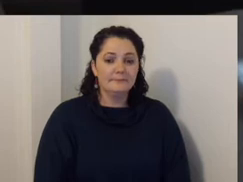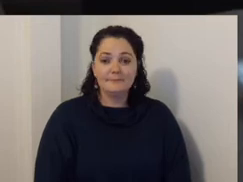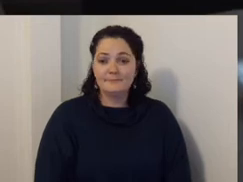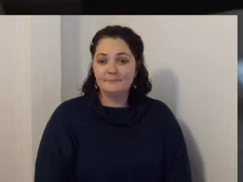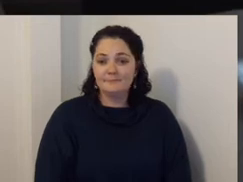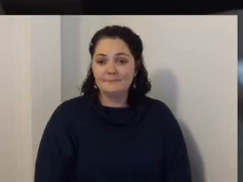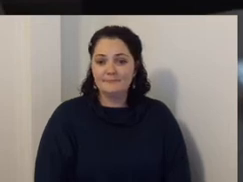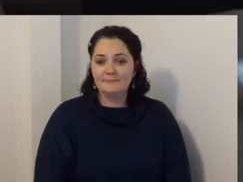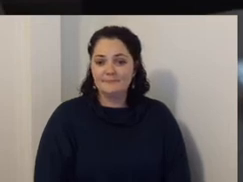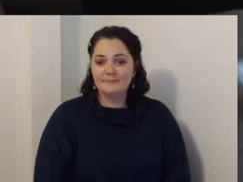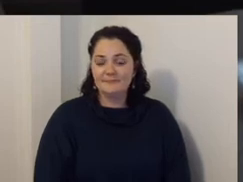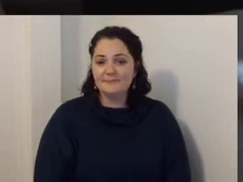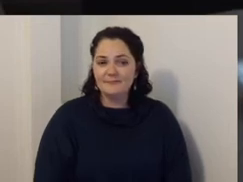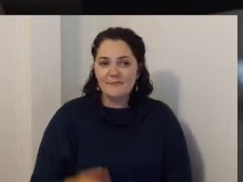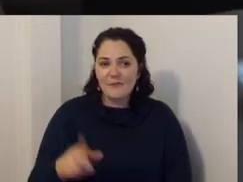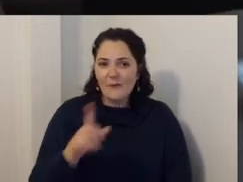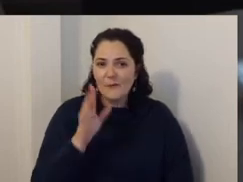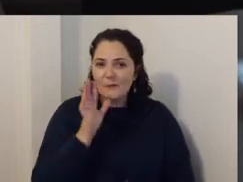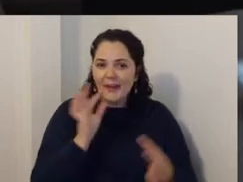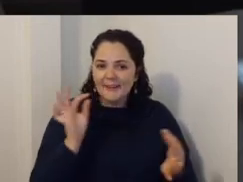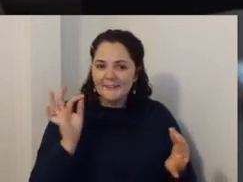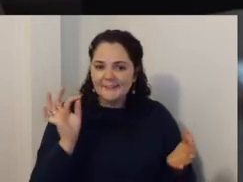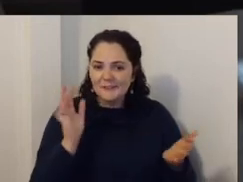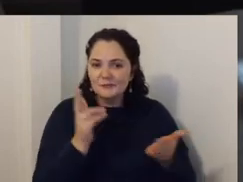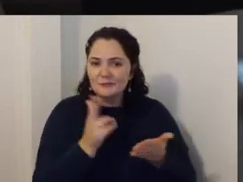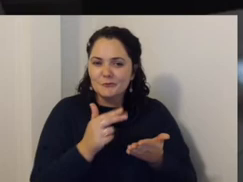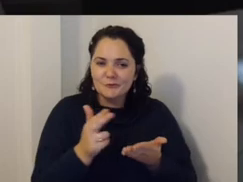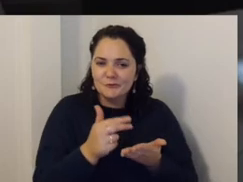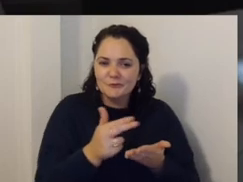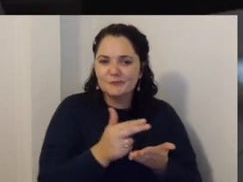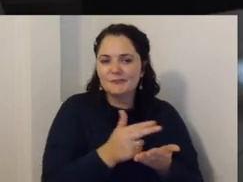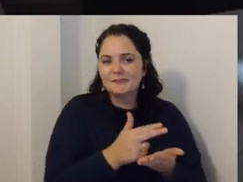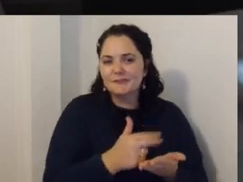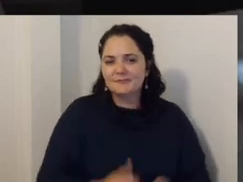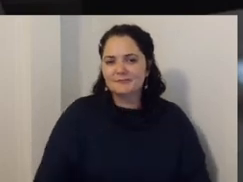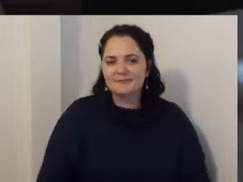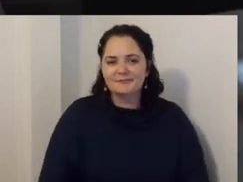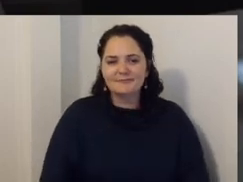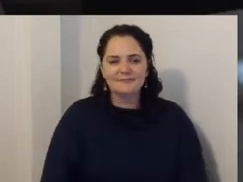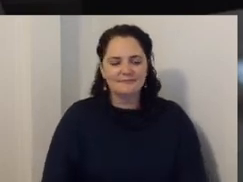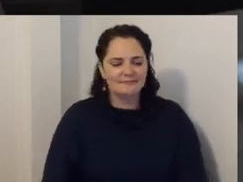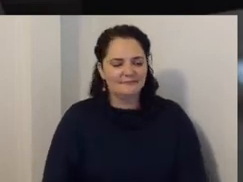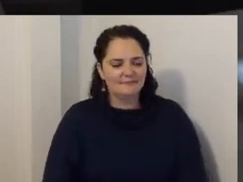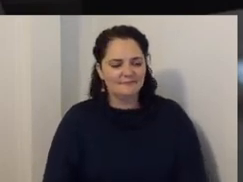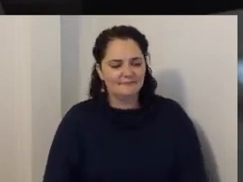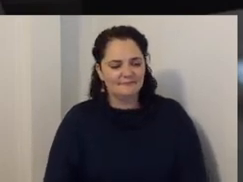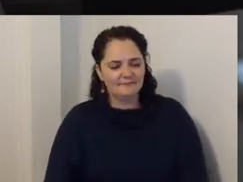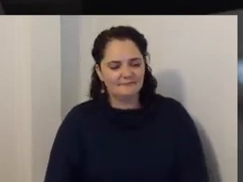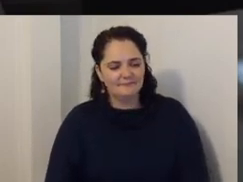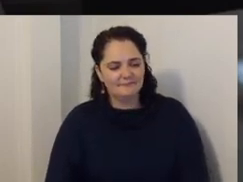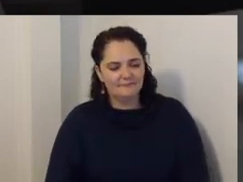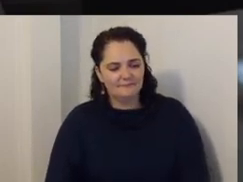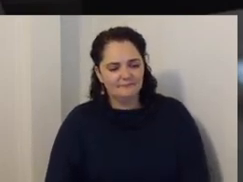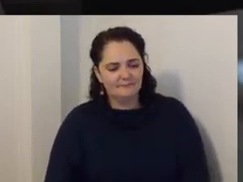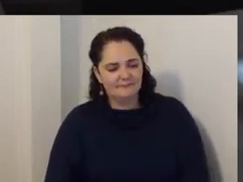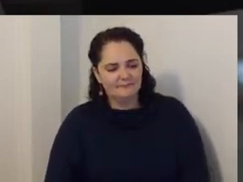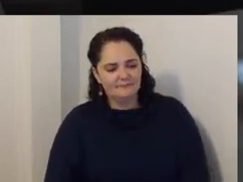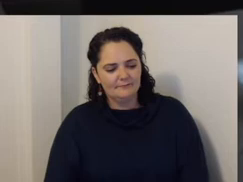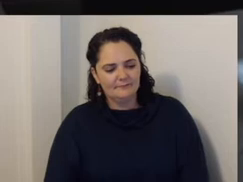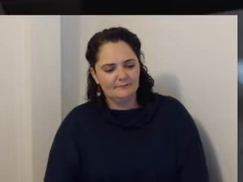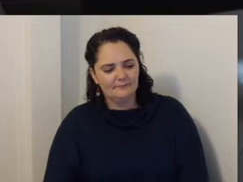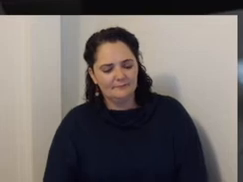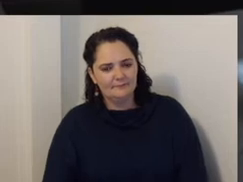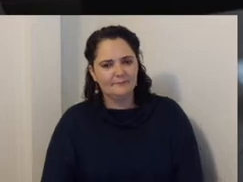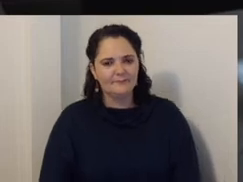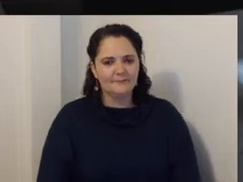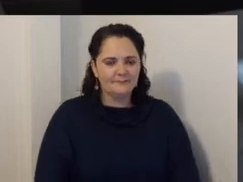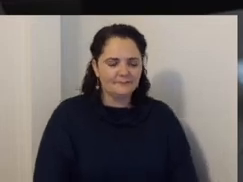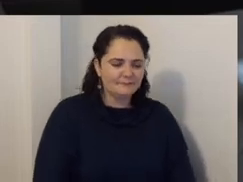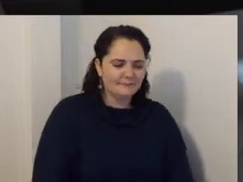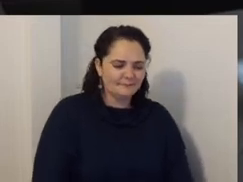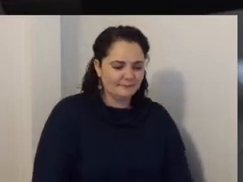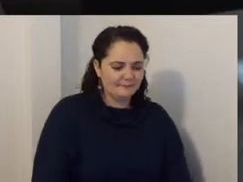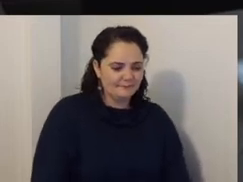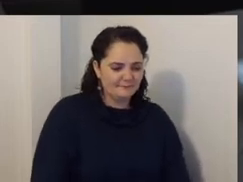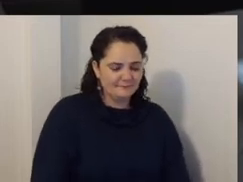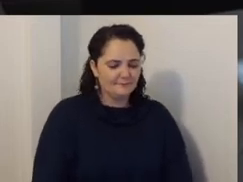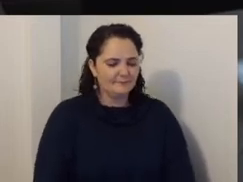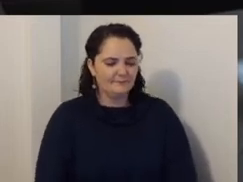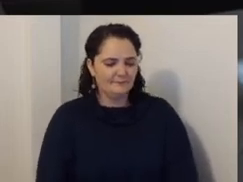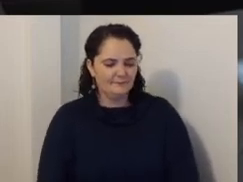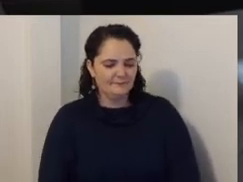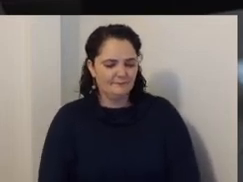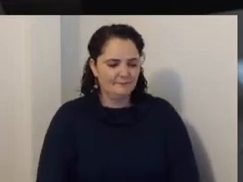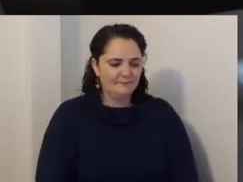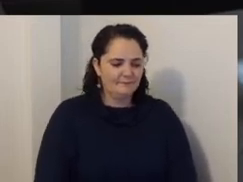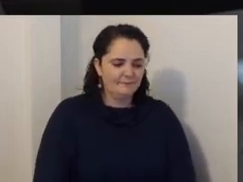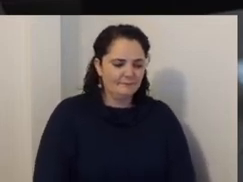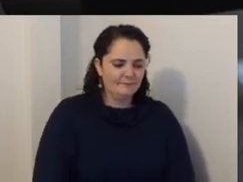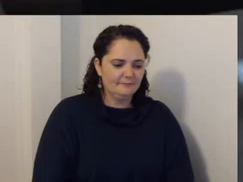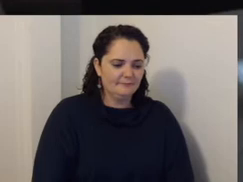alright it's quiet out there everybody is drawing